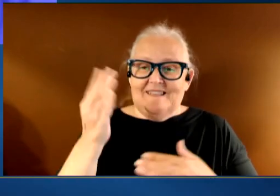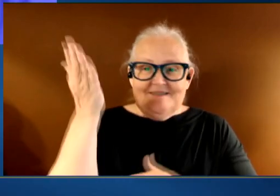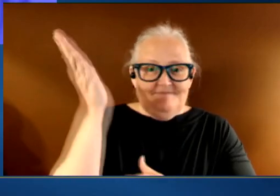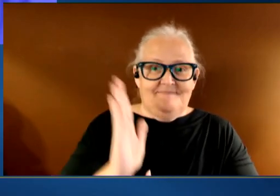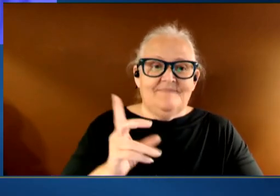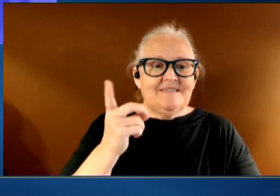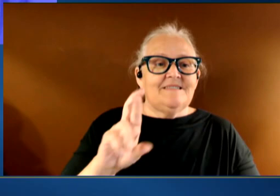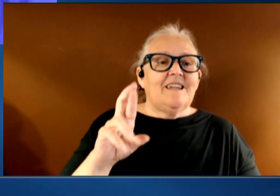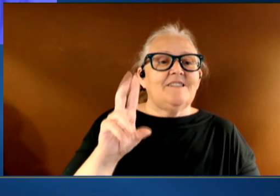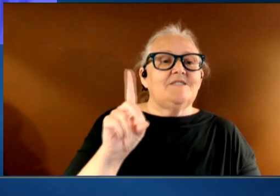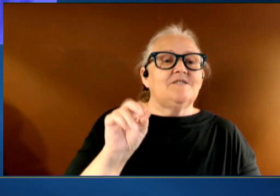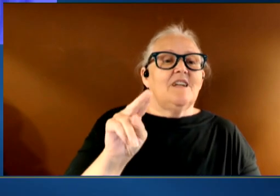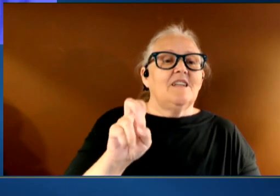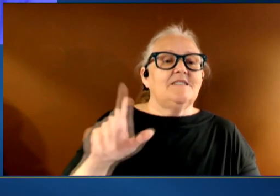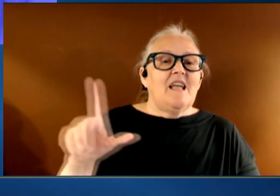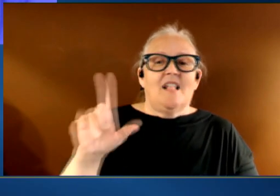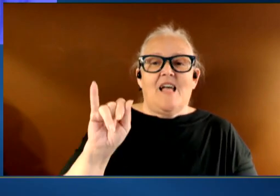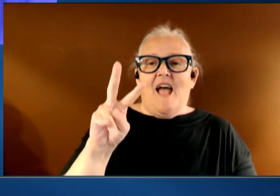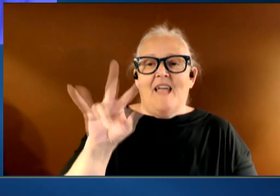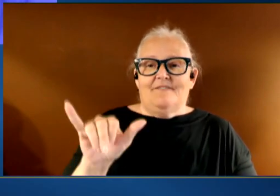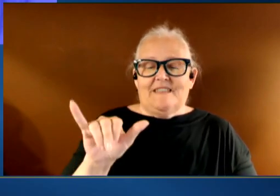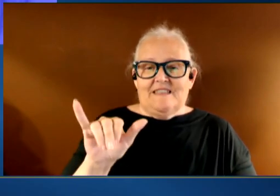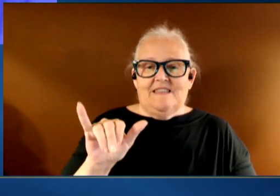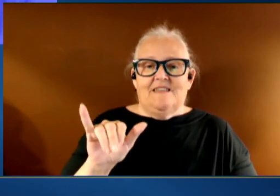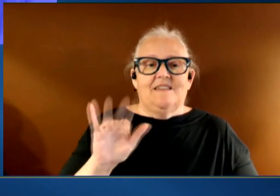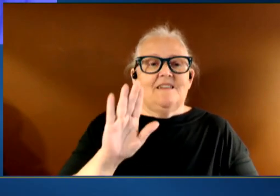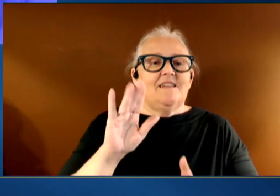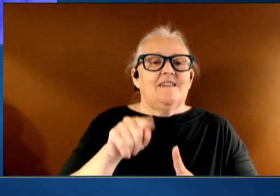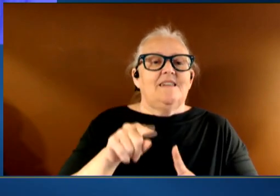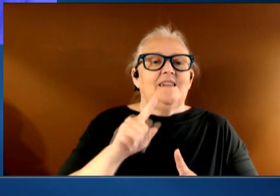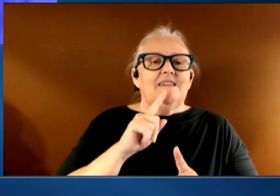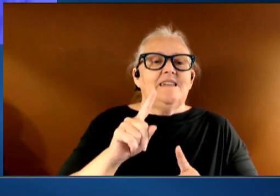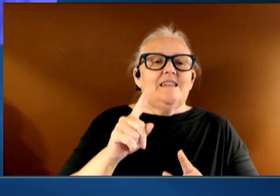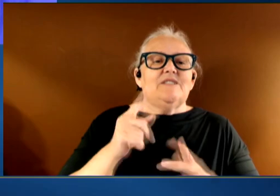Ivy. He's vice chief medical officer for the Sickle Cell Disease Association of